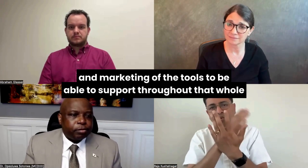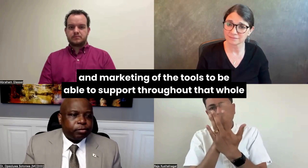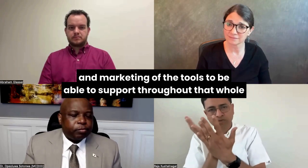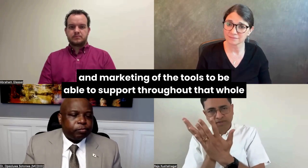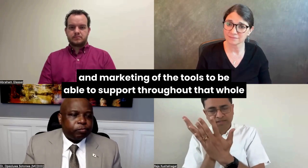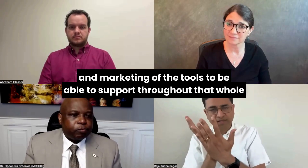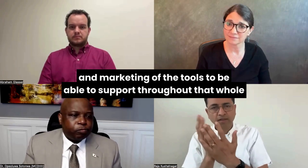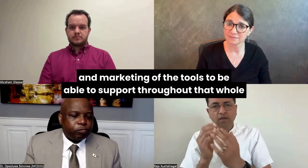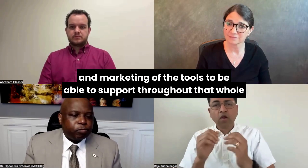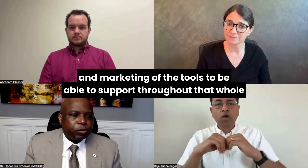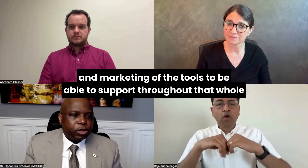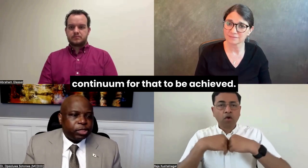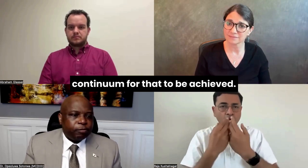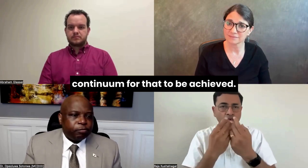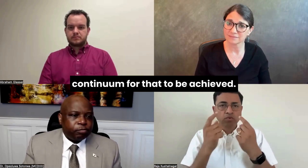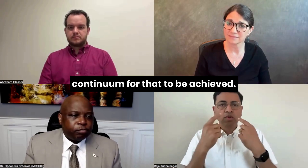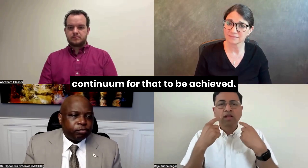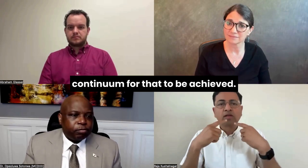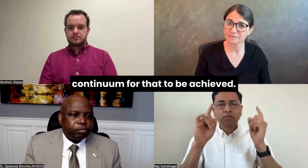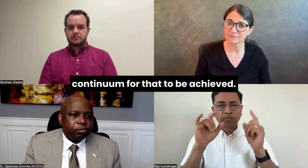continuum for that to be achieved.